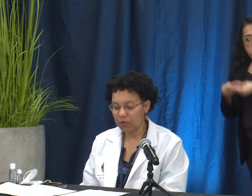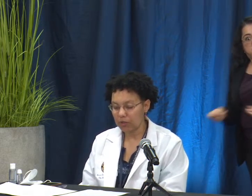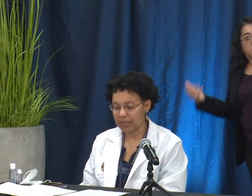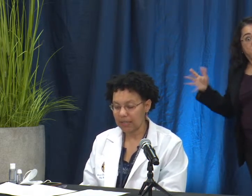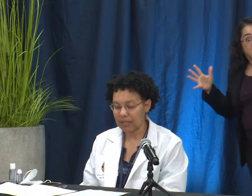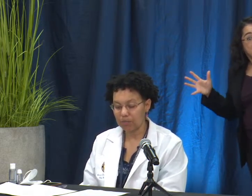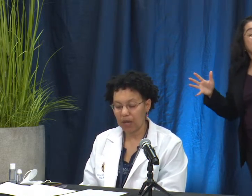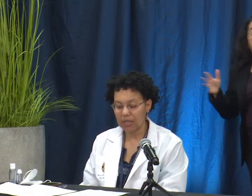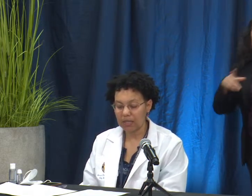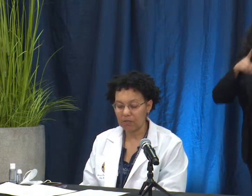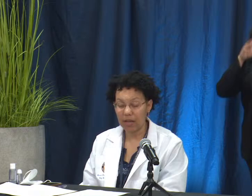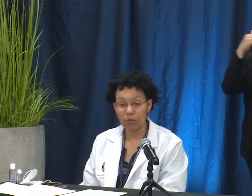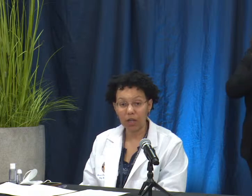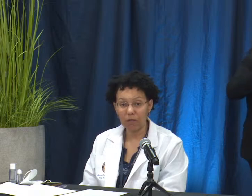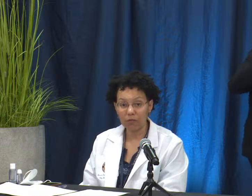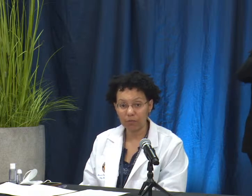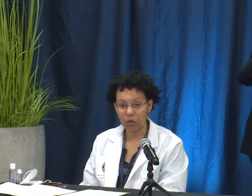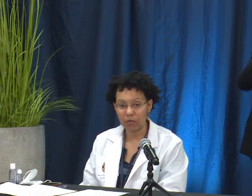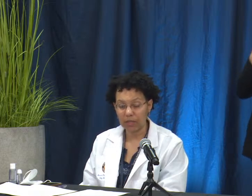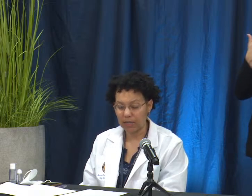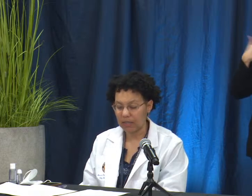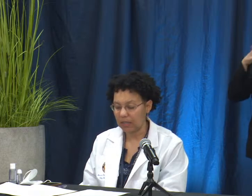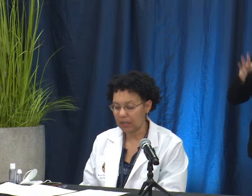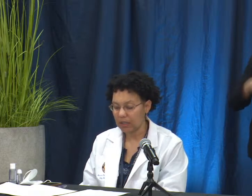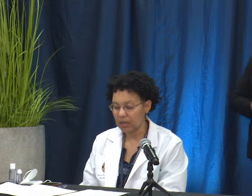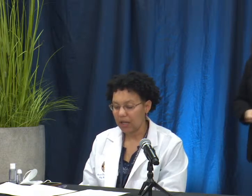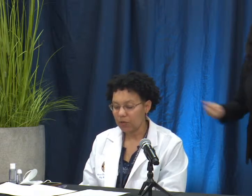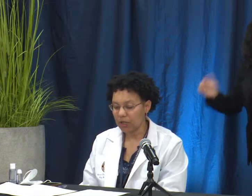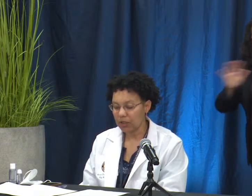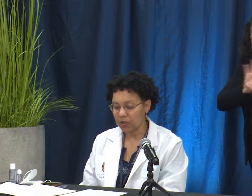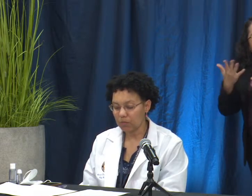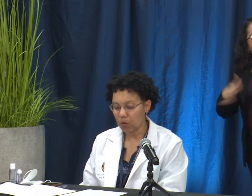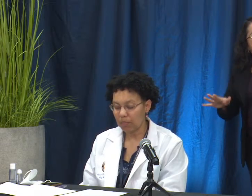know has tested positive and recovered from COVID-19, you can learn more about